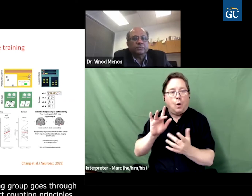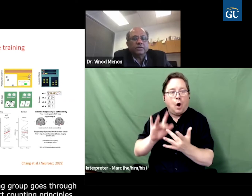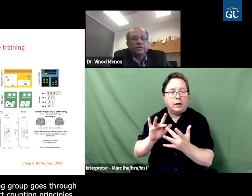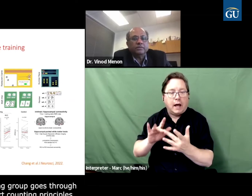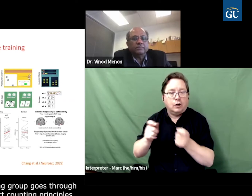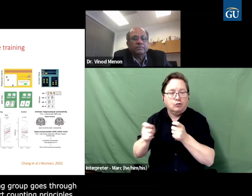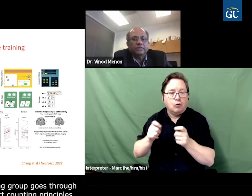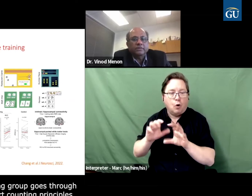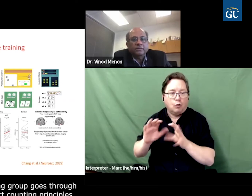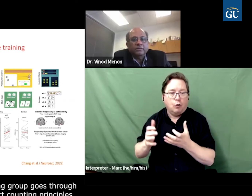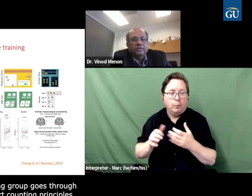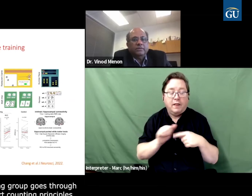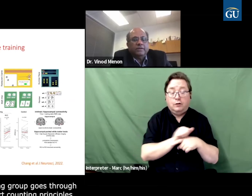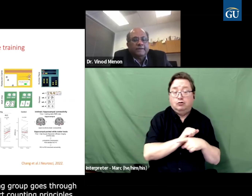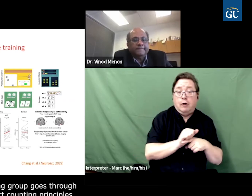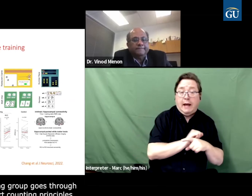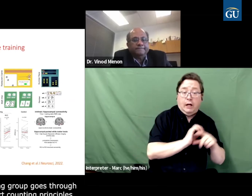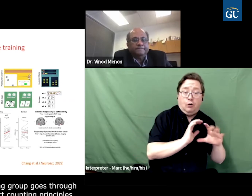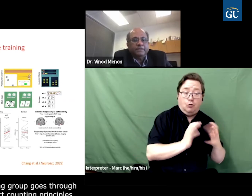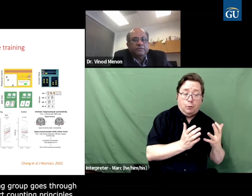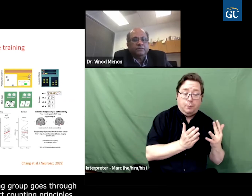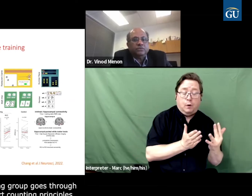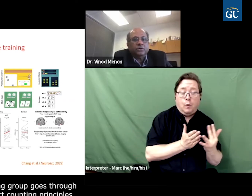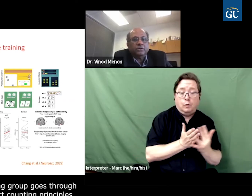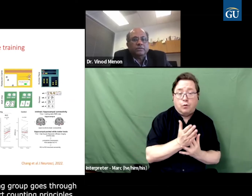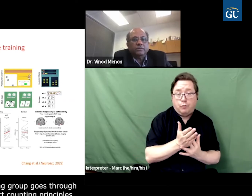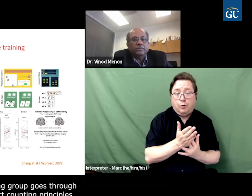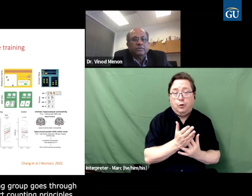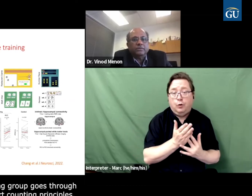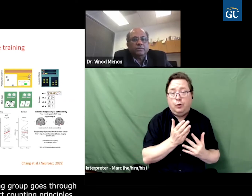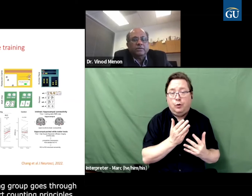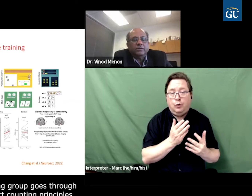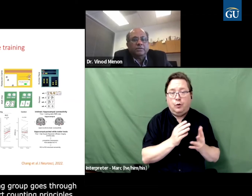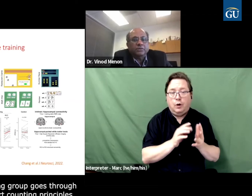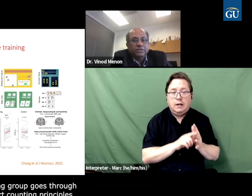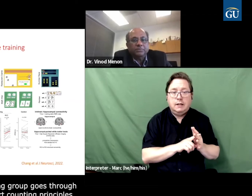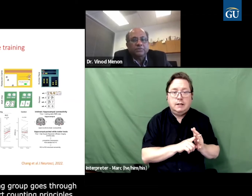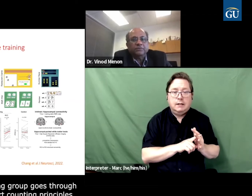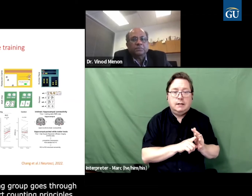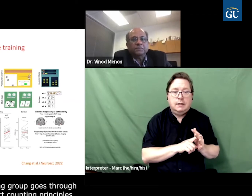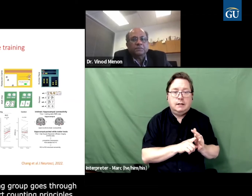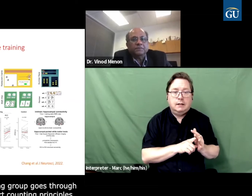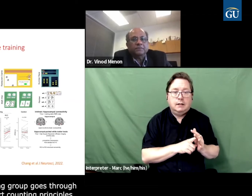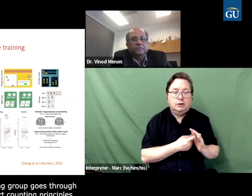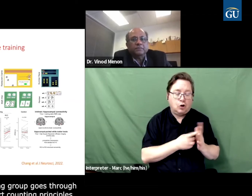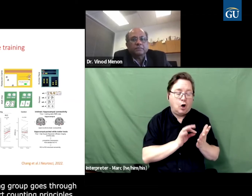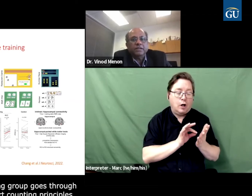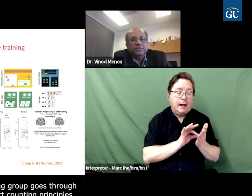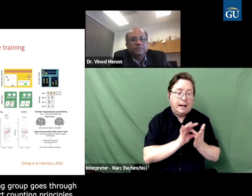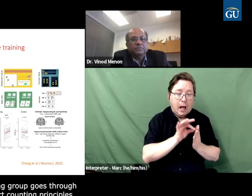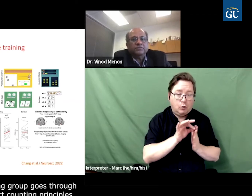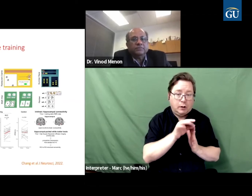group goes through um is start